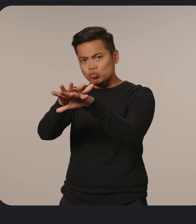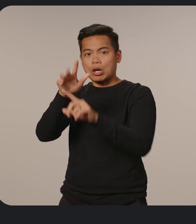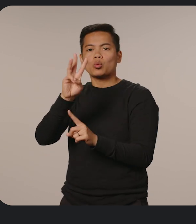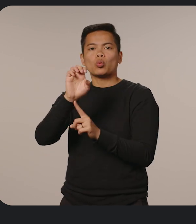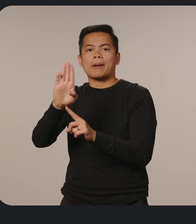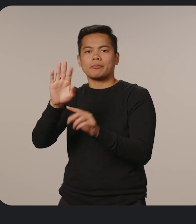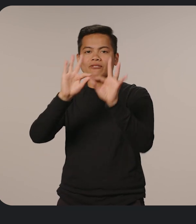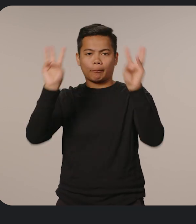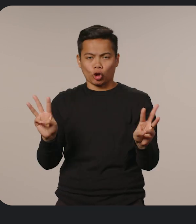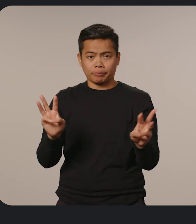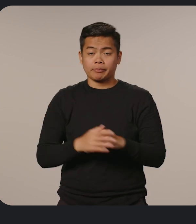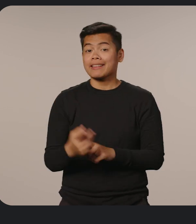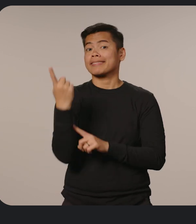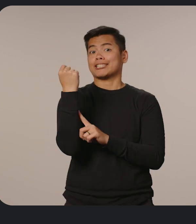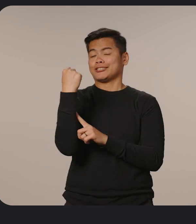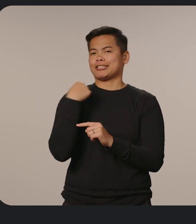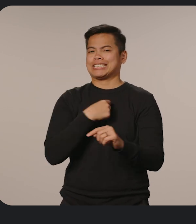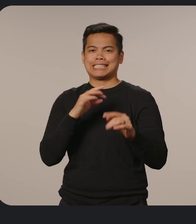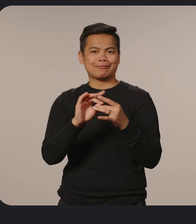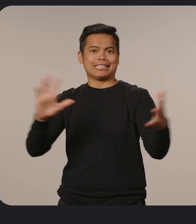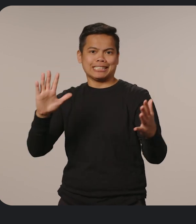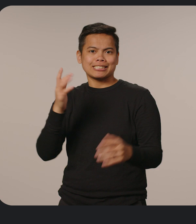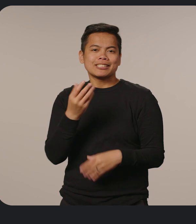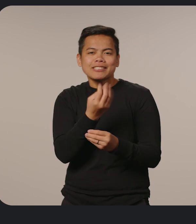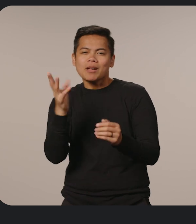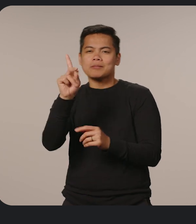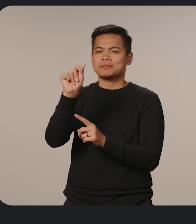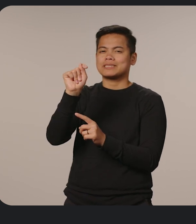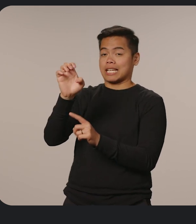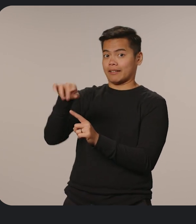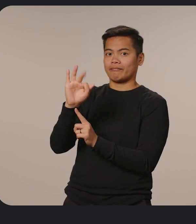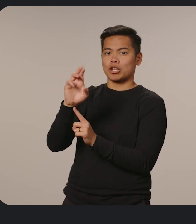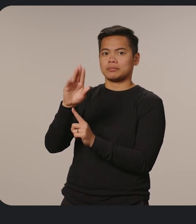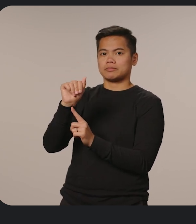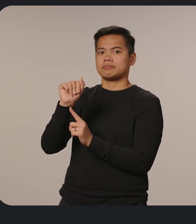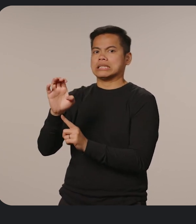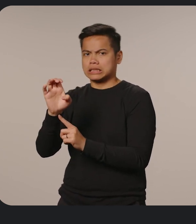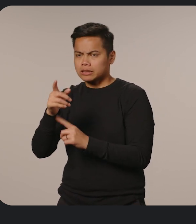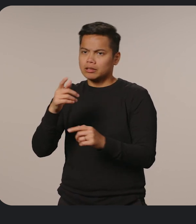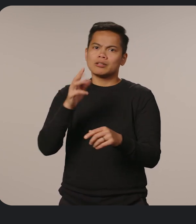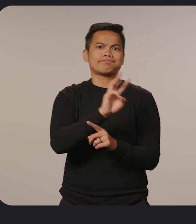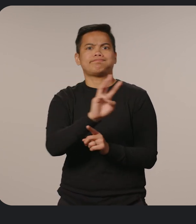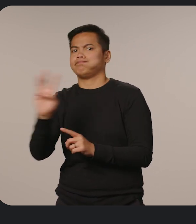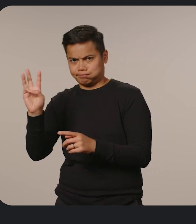last year we released several updates that took Firebase hosting Beyond static